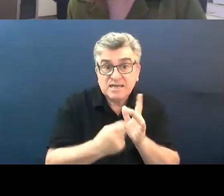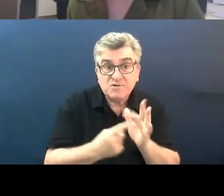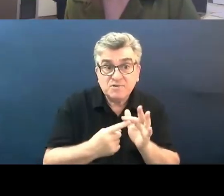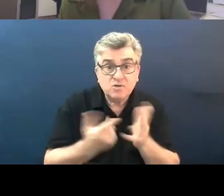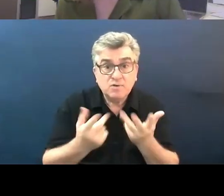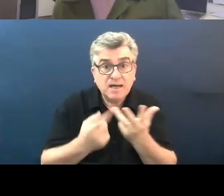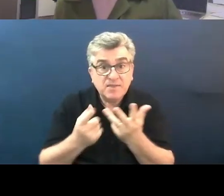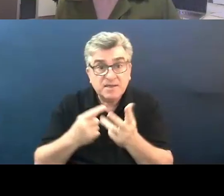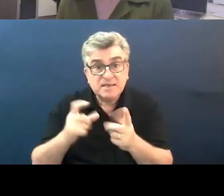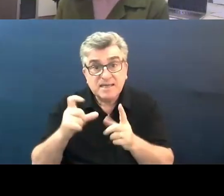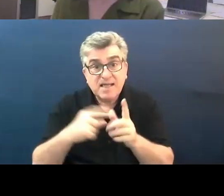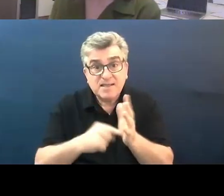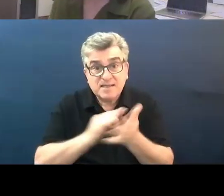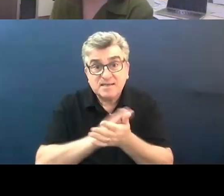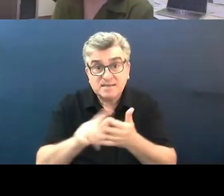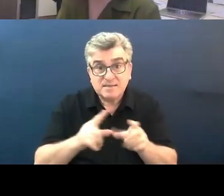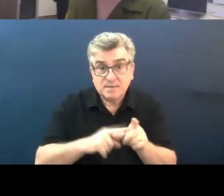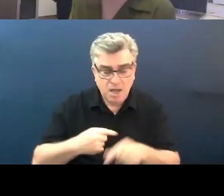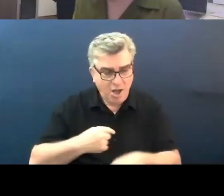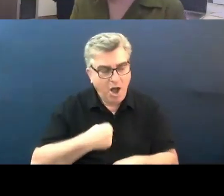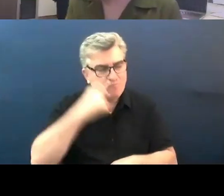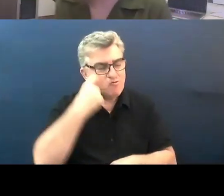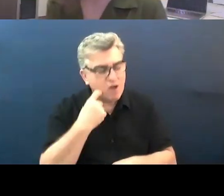Cathy: I'll have a go. Catrin: Go ahead. Cathy: Shall I have a go? Catrin: Go ahead.